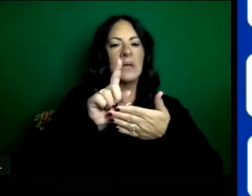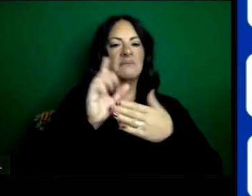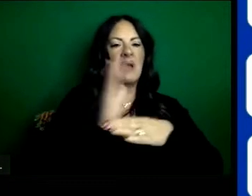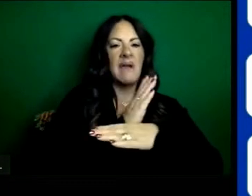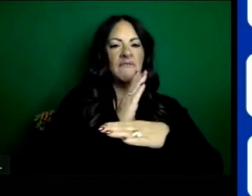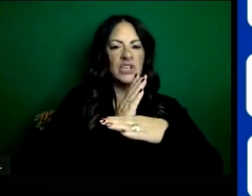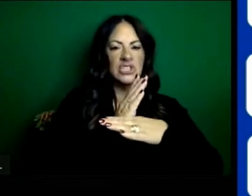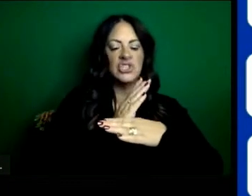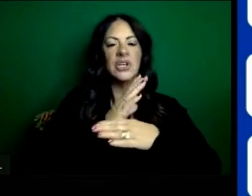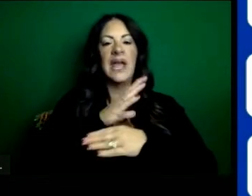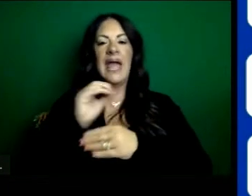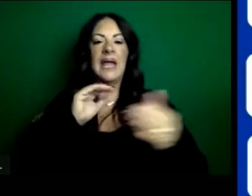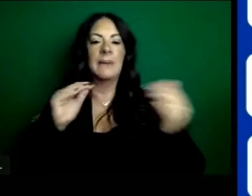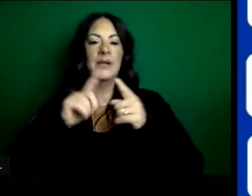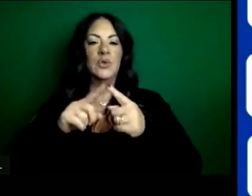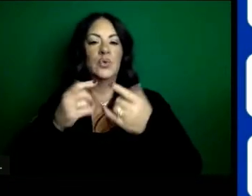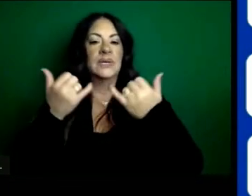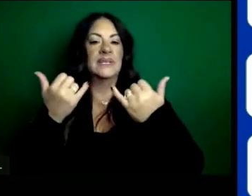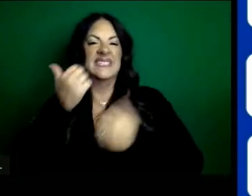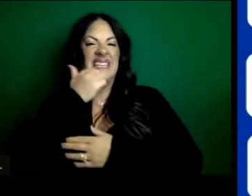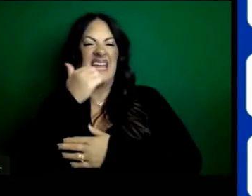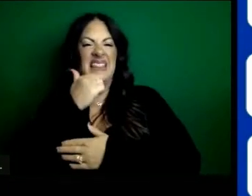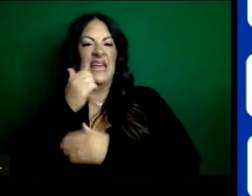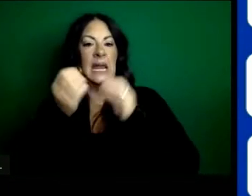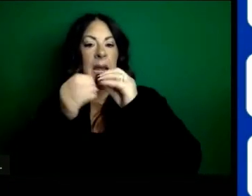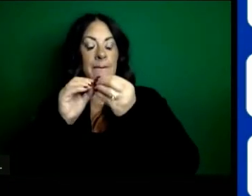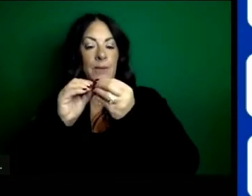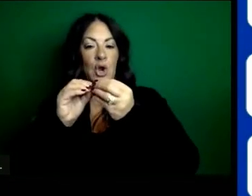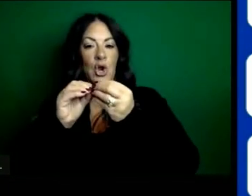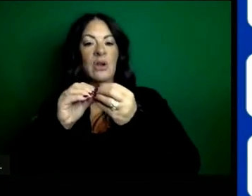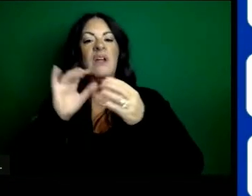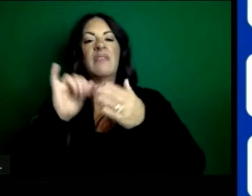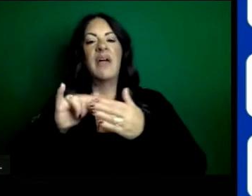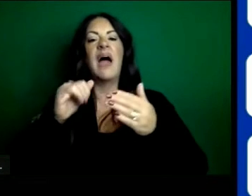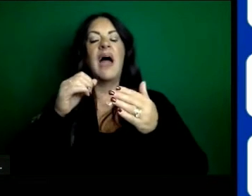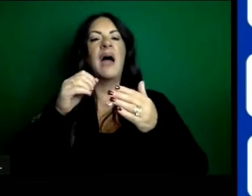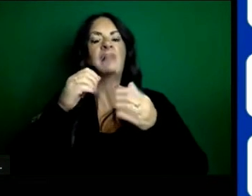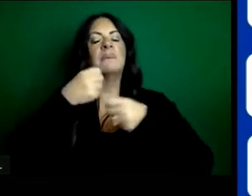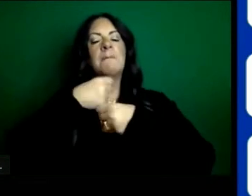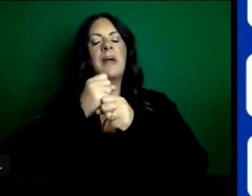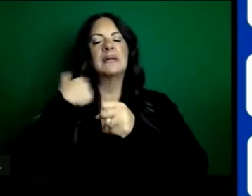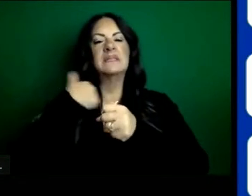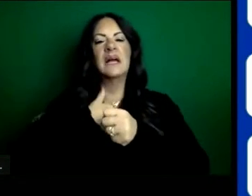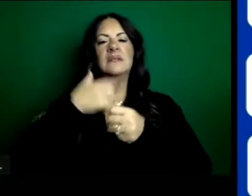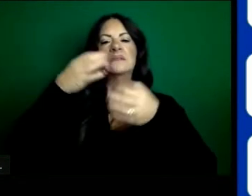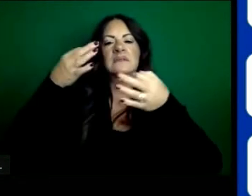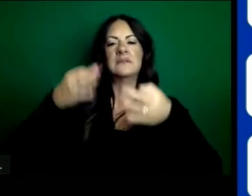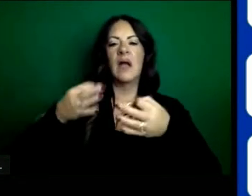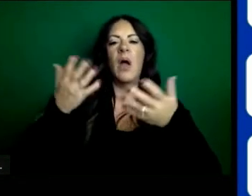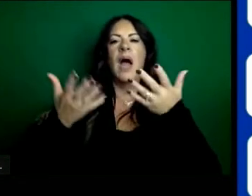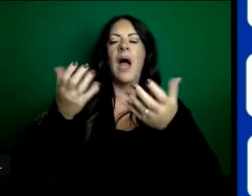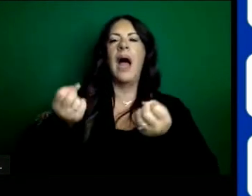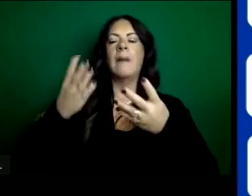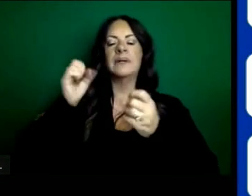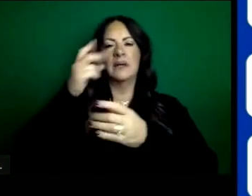PROJECTED CORONAVIRUS CASES. WE THEN USE THAT TO LOOK AT PROJECTED NEW ADMISSIONS.